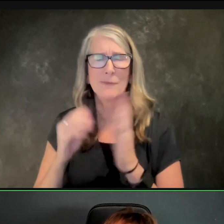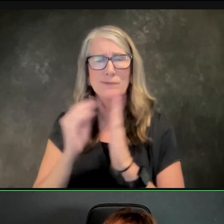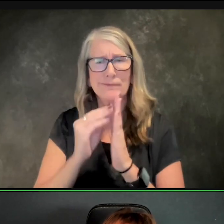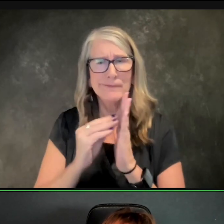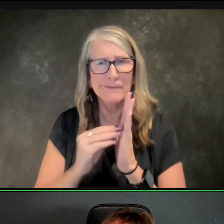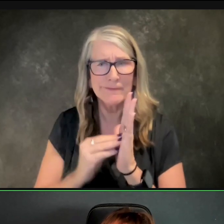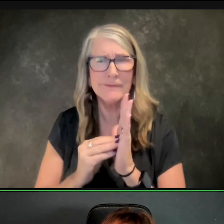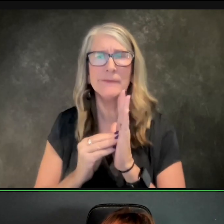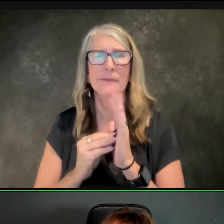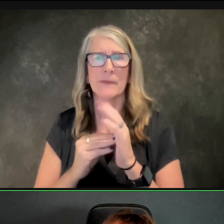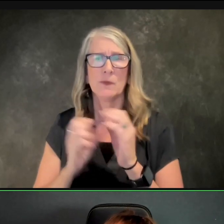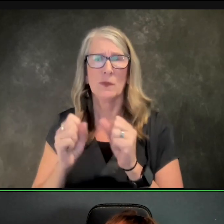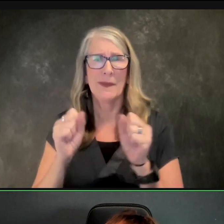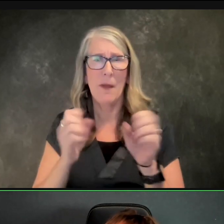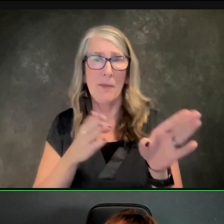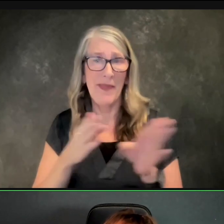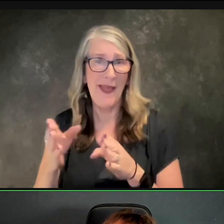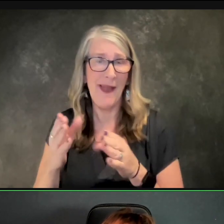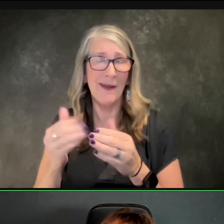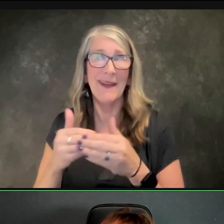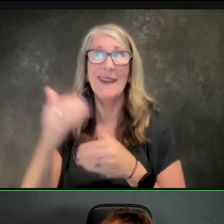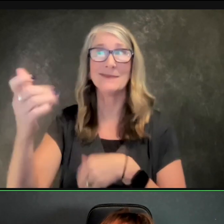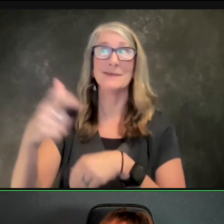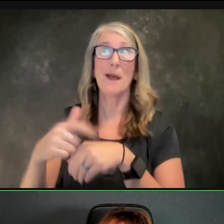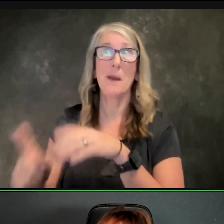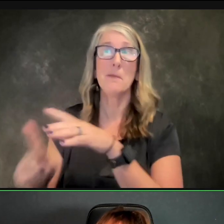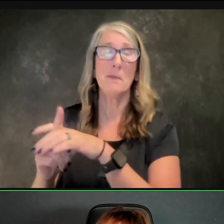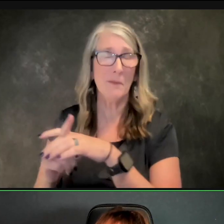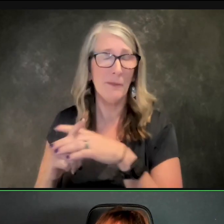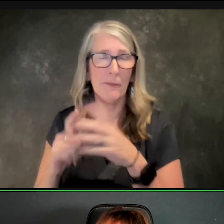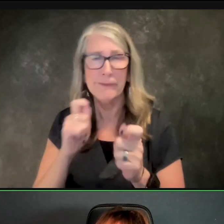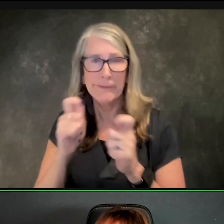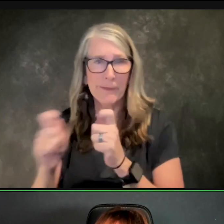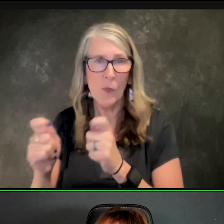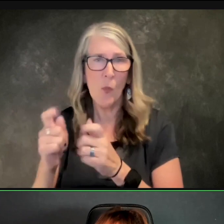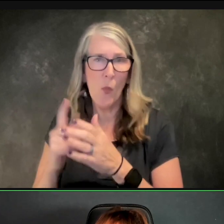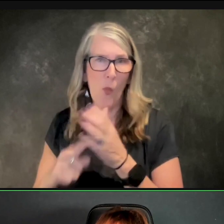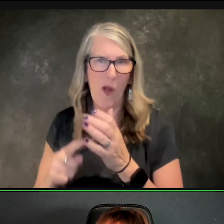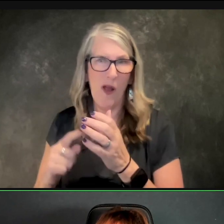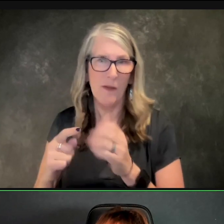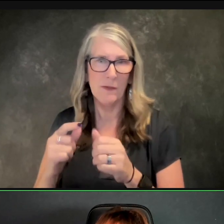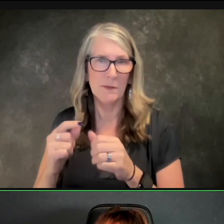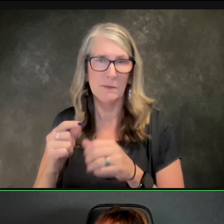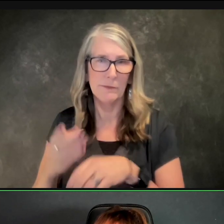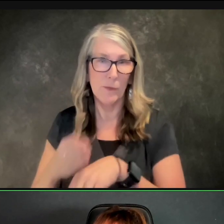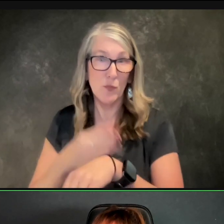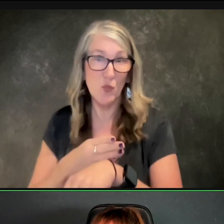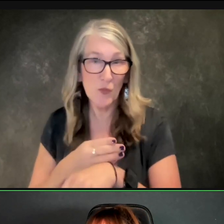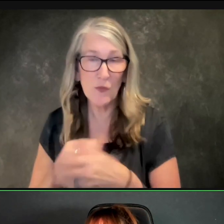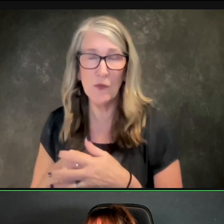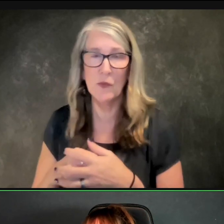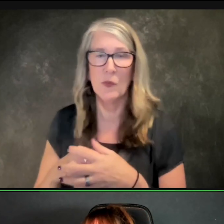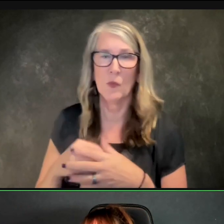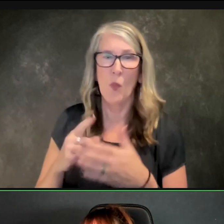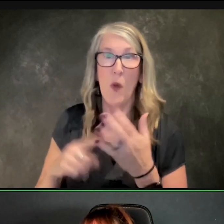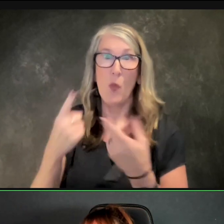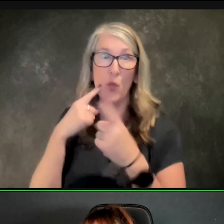Then the after phase-- when that student comes back from their study abroad, allow them an opportunity to provide feedback.